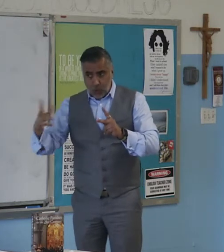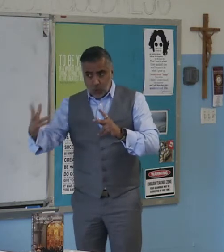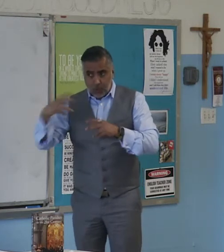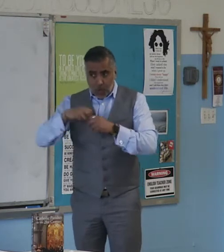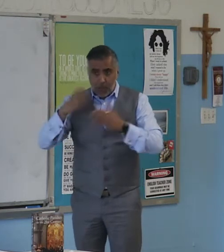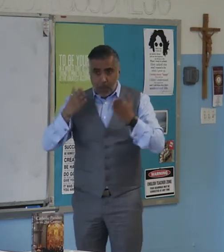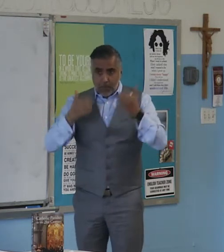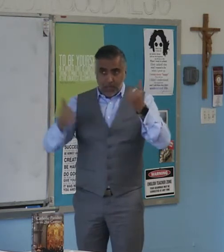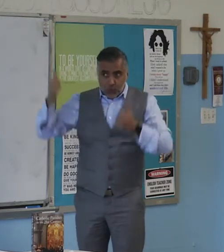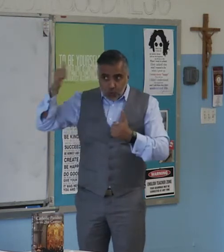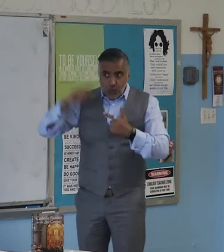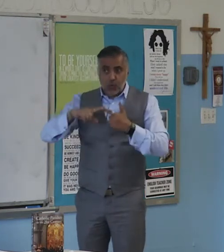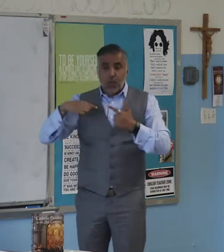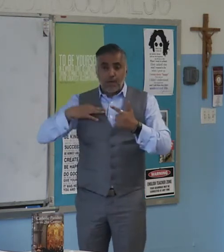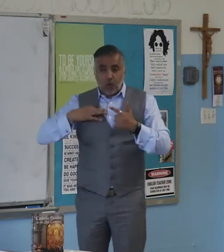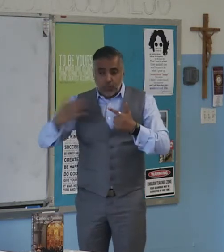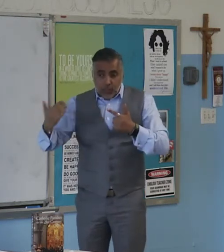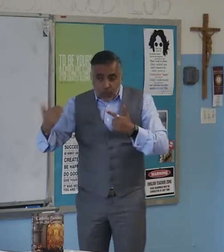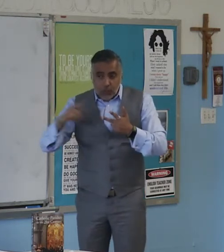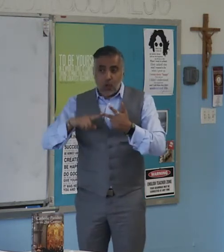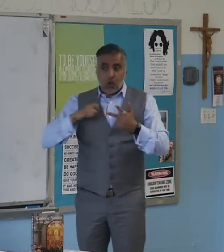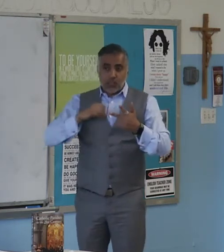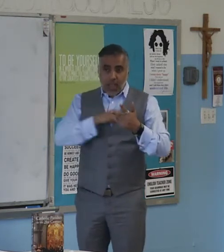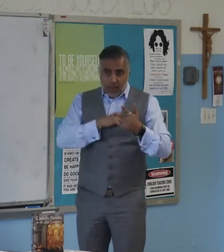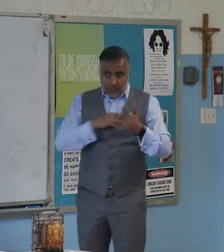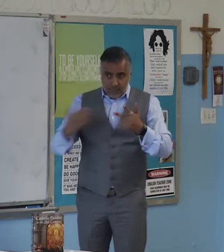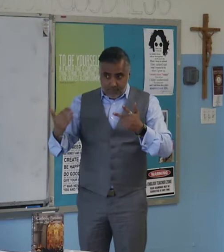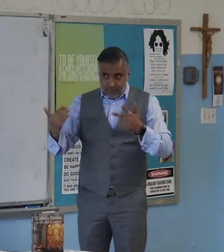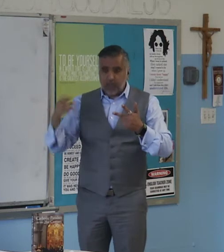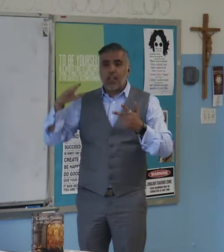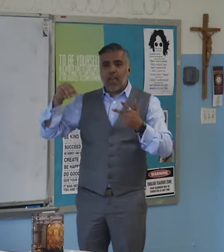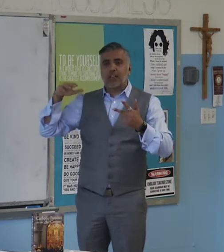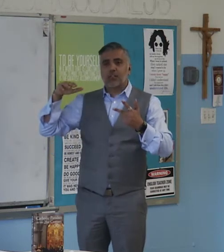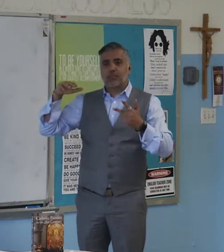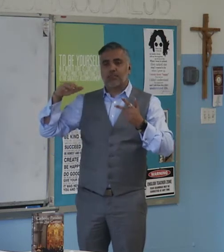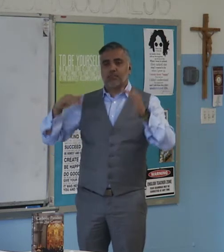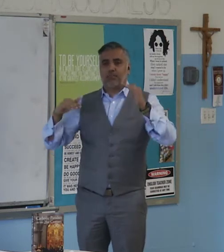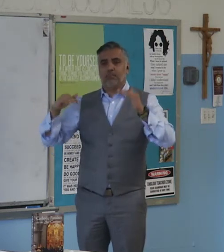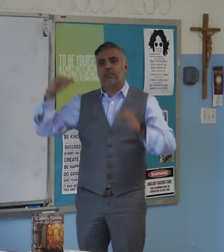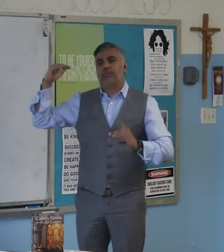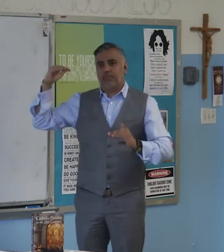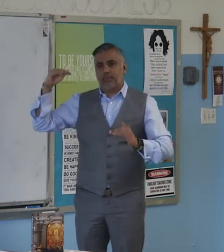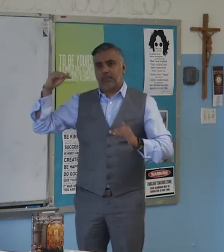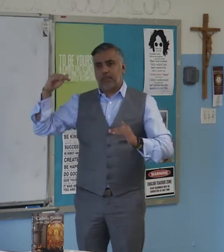to be volunteers, to be staff members, we start to find something different, and so